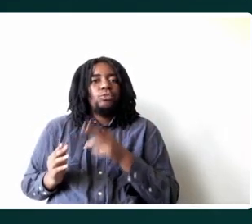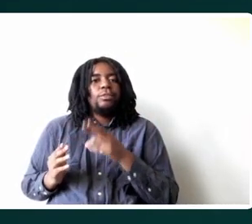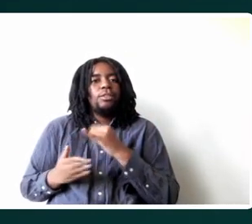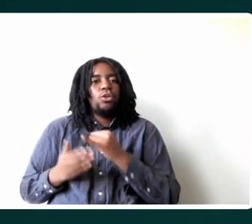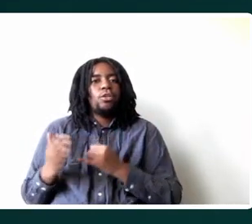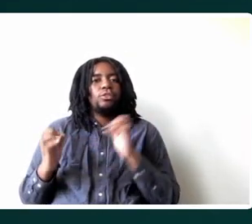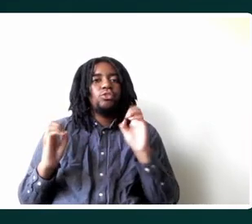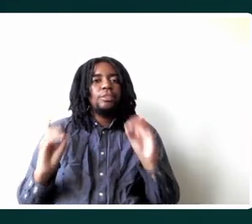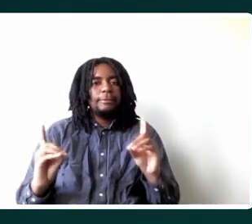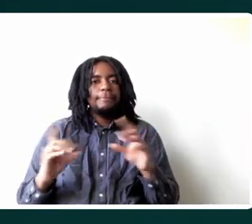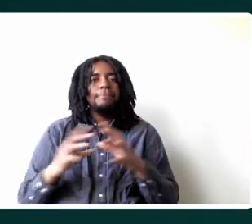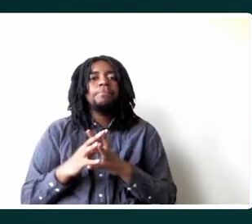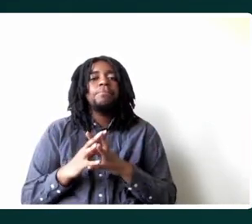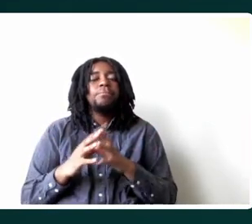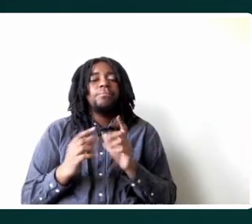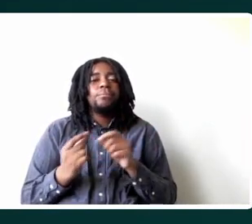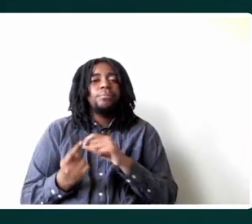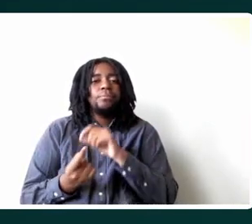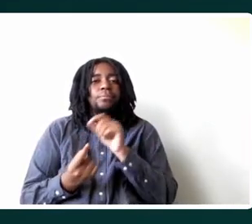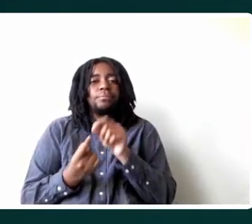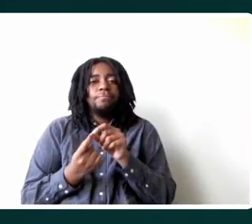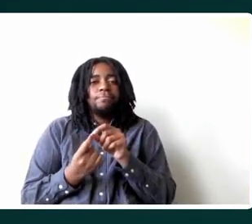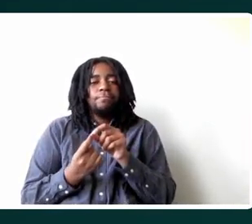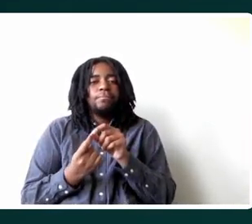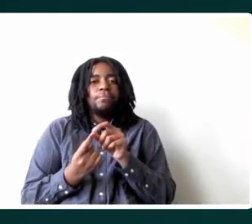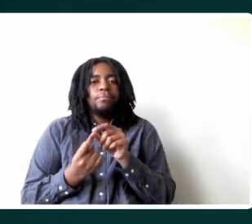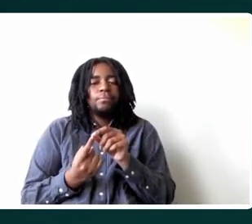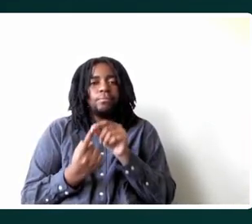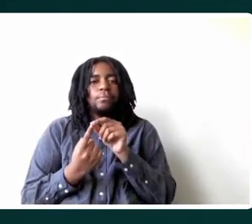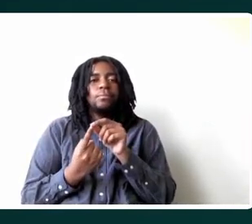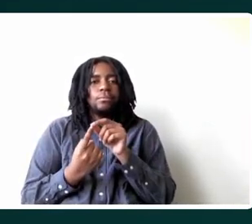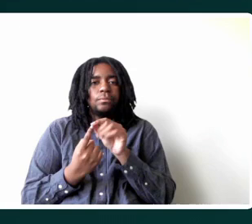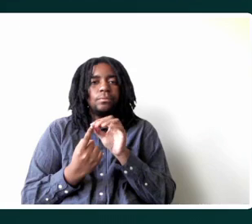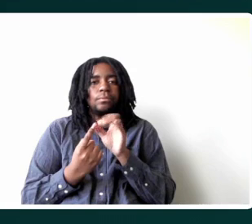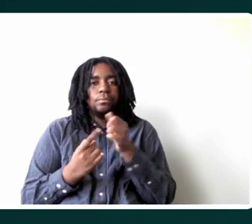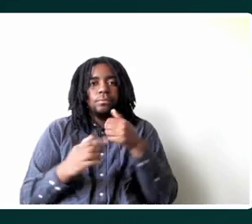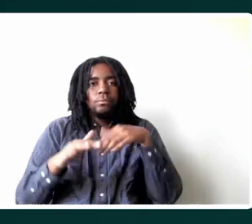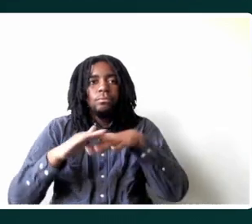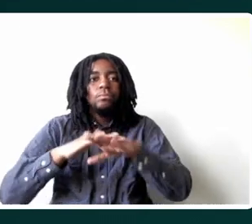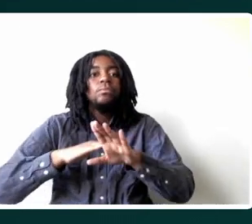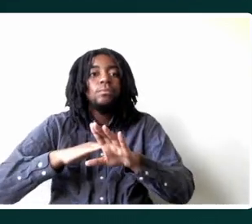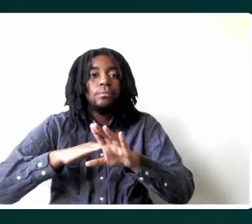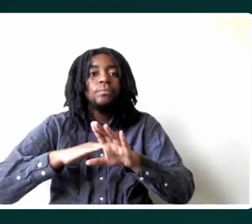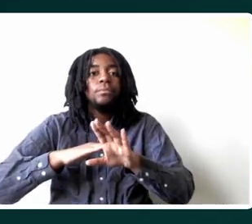And in particular, you walk into the exhibition, and you're hopefully transported into an